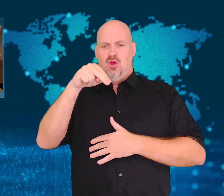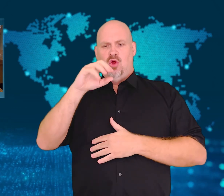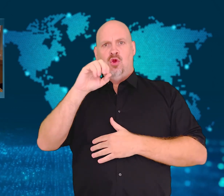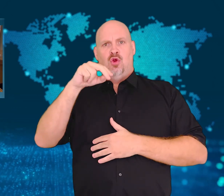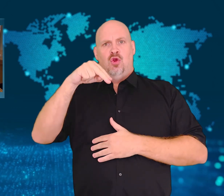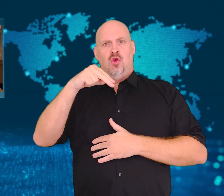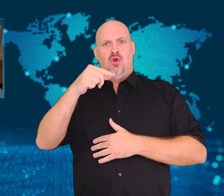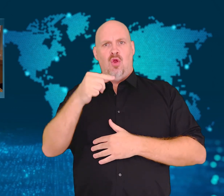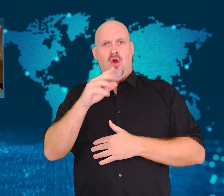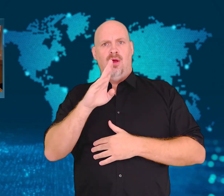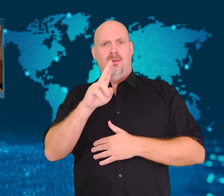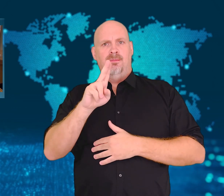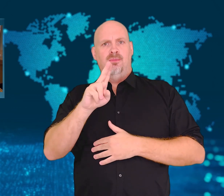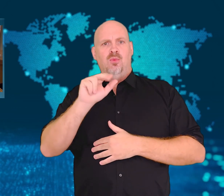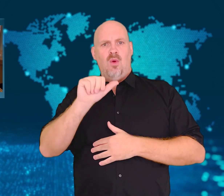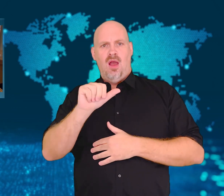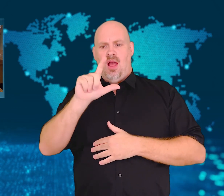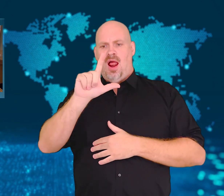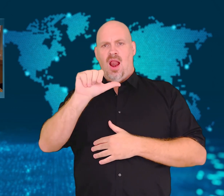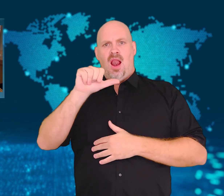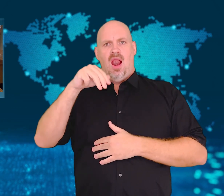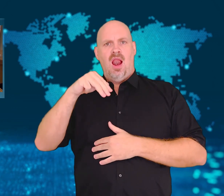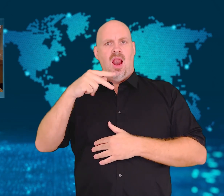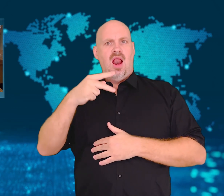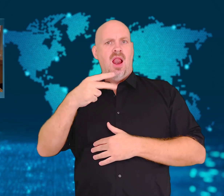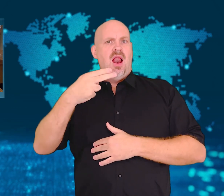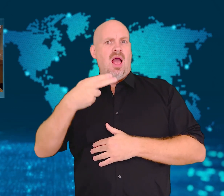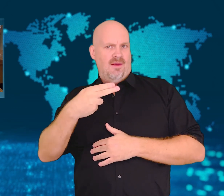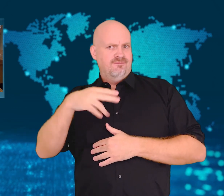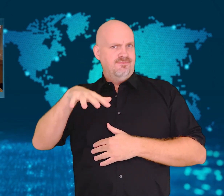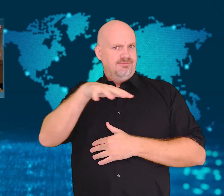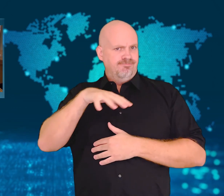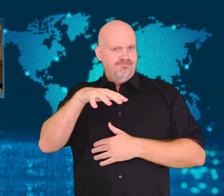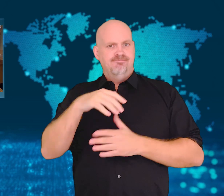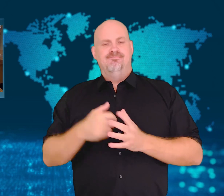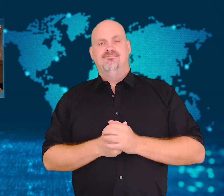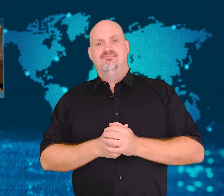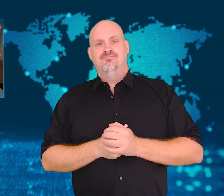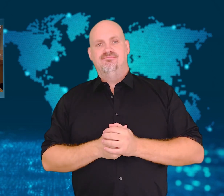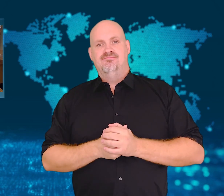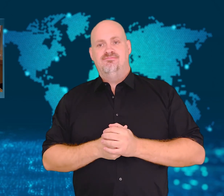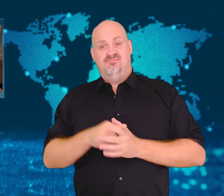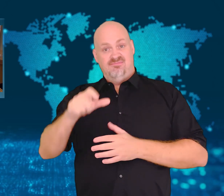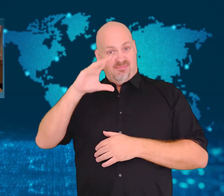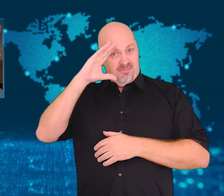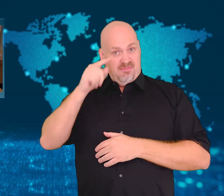near his home in the town of Nongbua Lamph in Thailand.